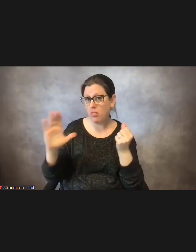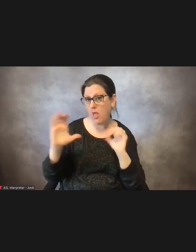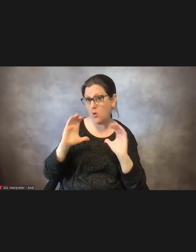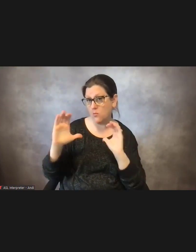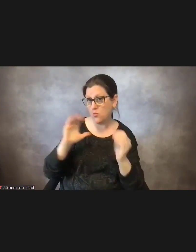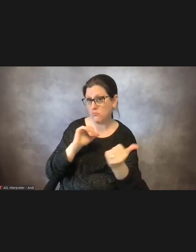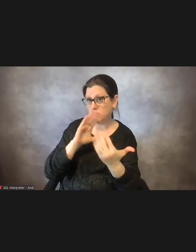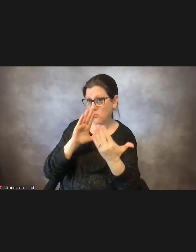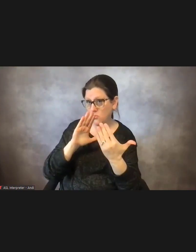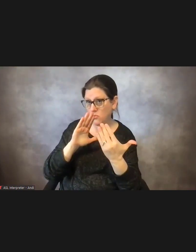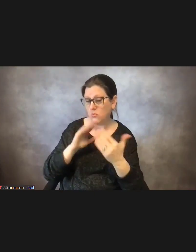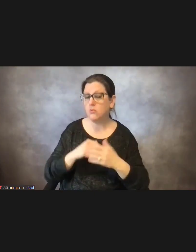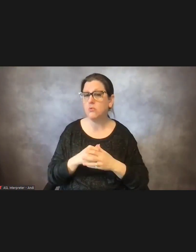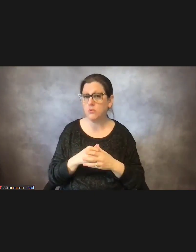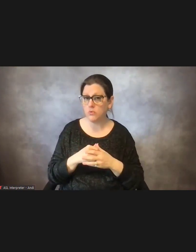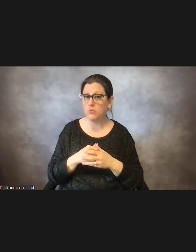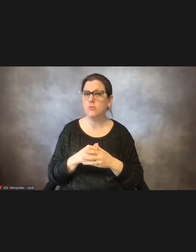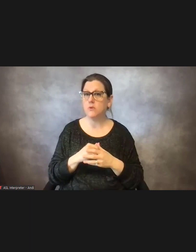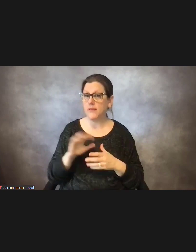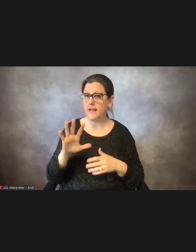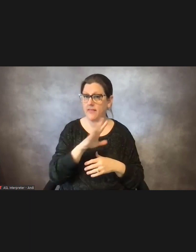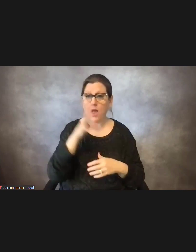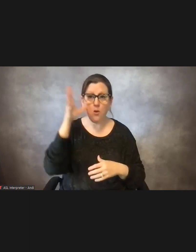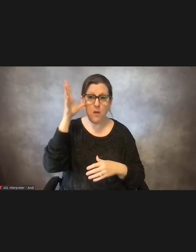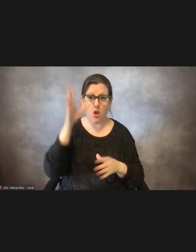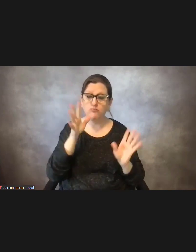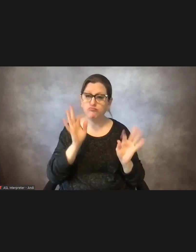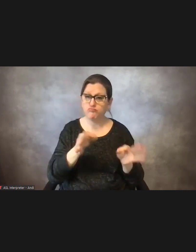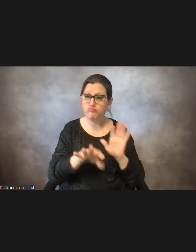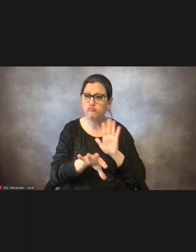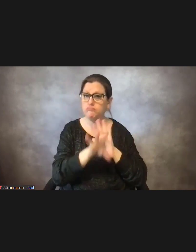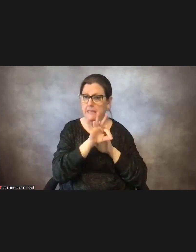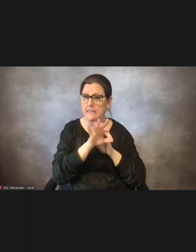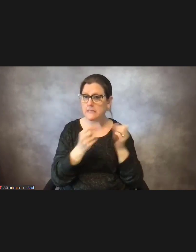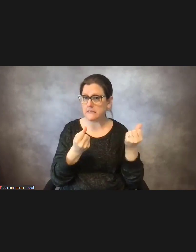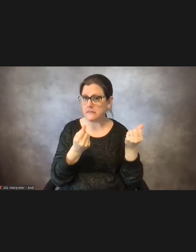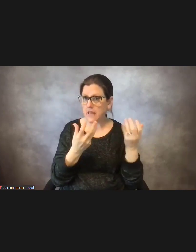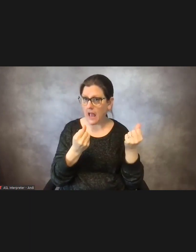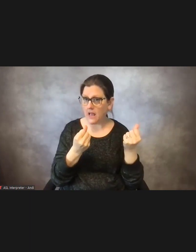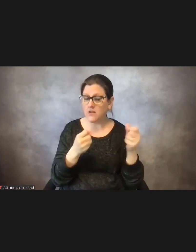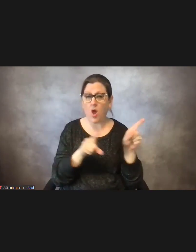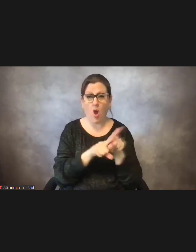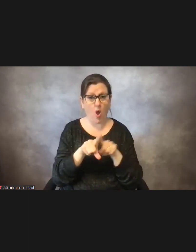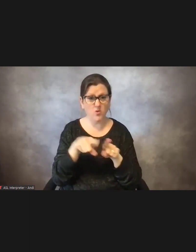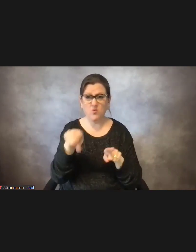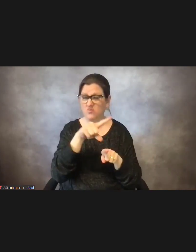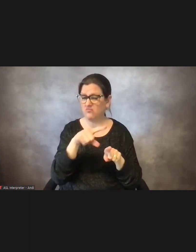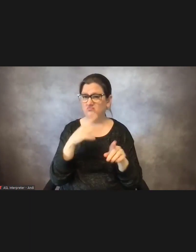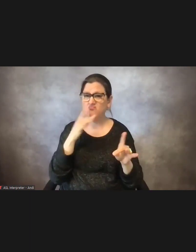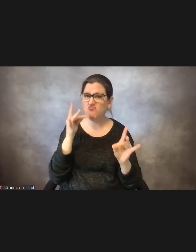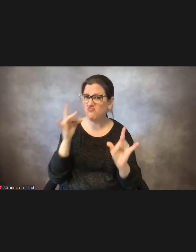mode of communication, which their parents chose. They're also proficient communicators.